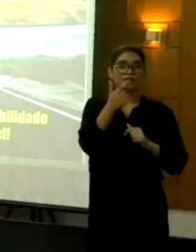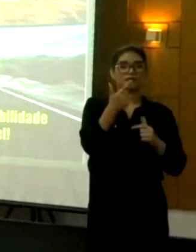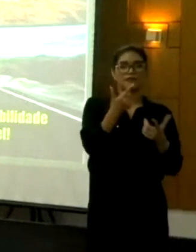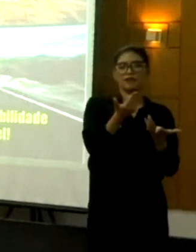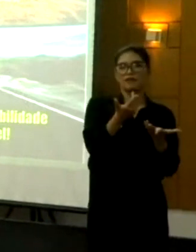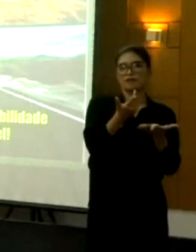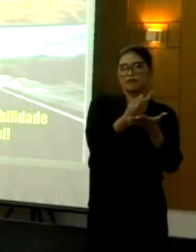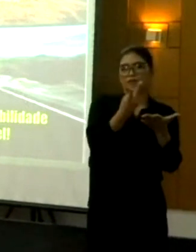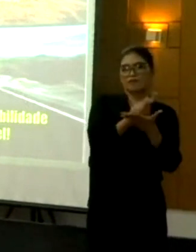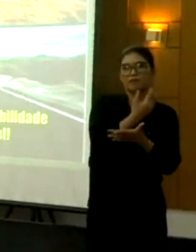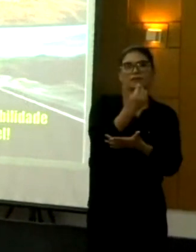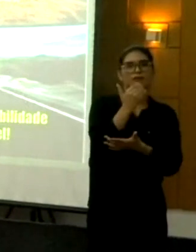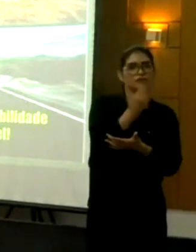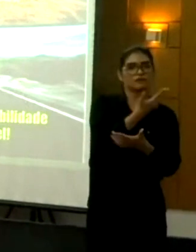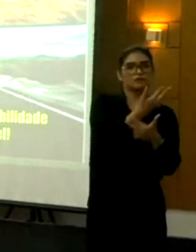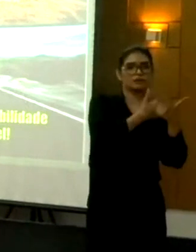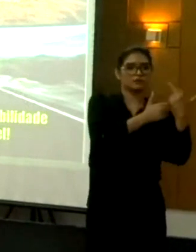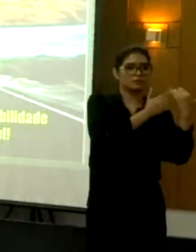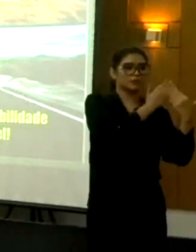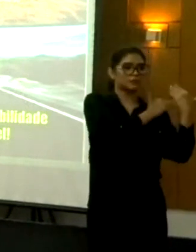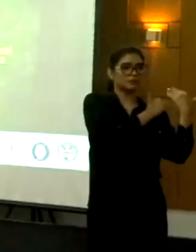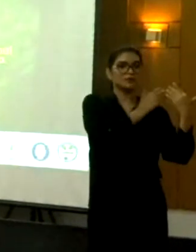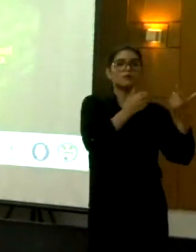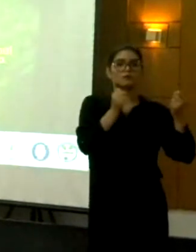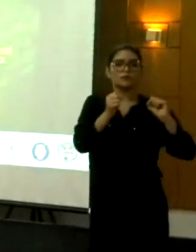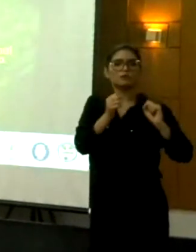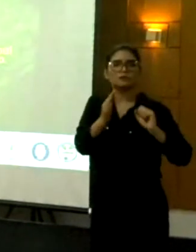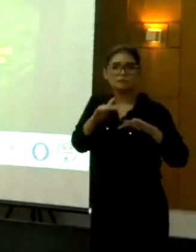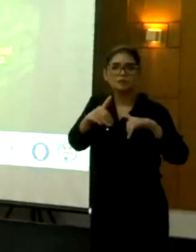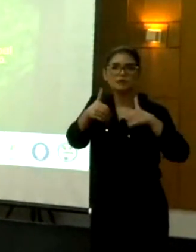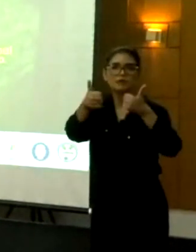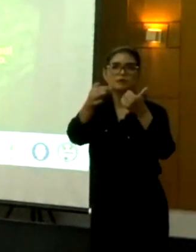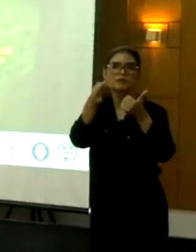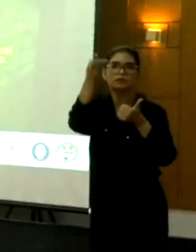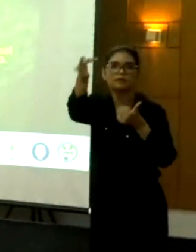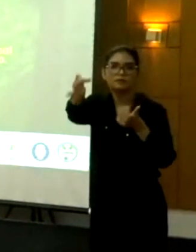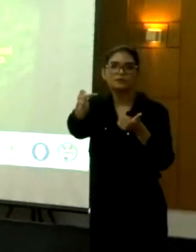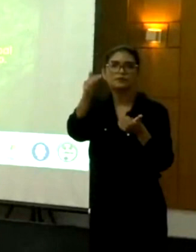, so I just brought you the scientific-based information, thank you very much.